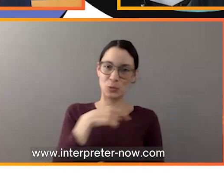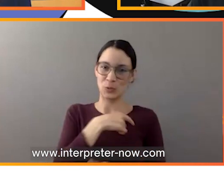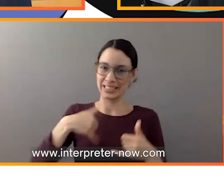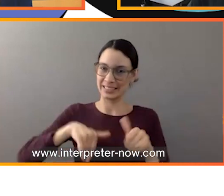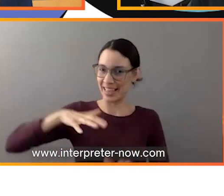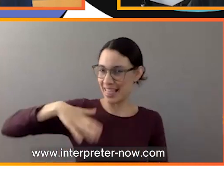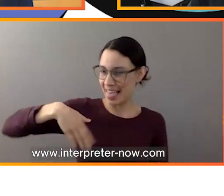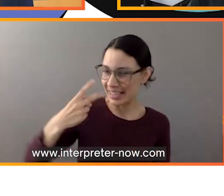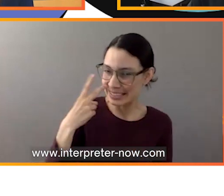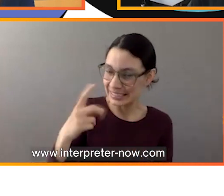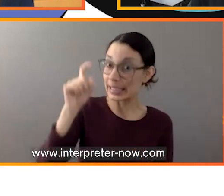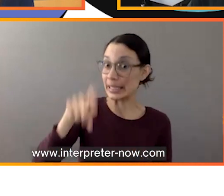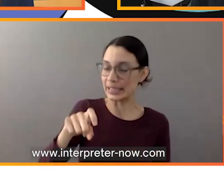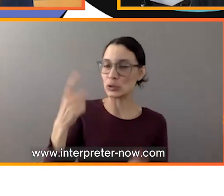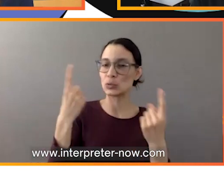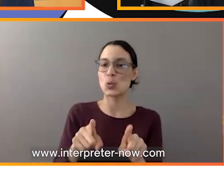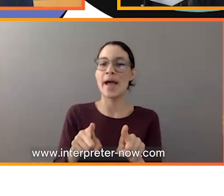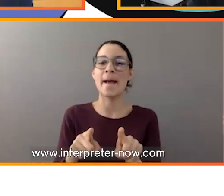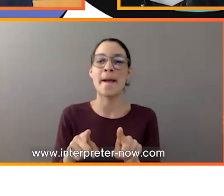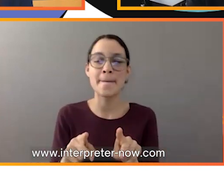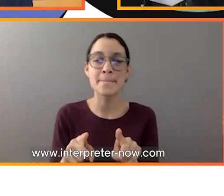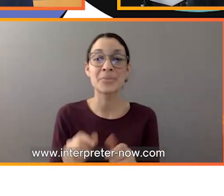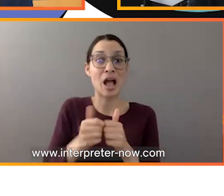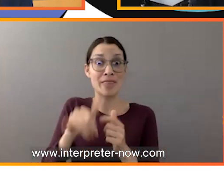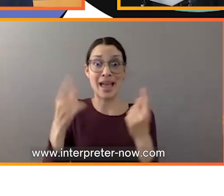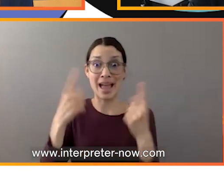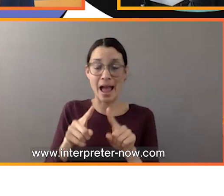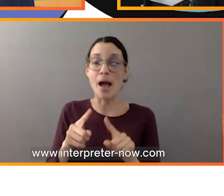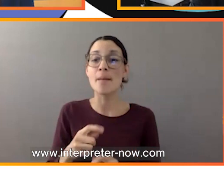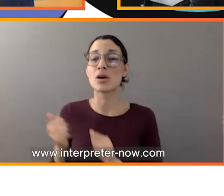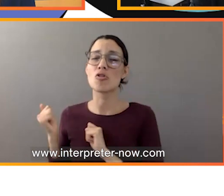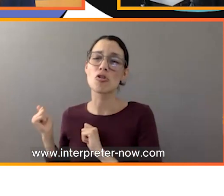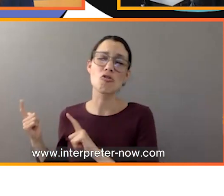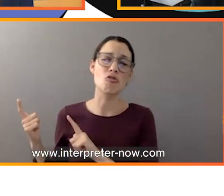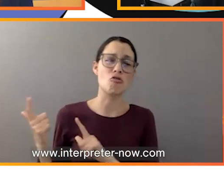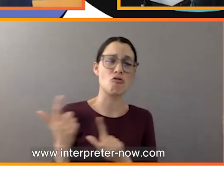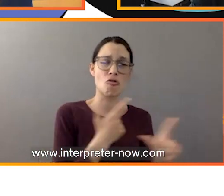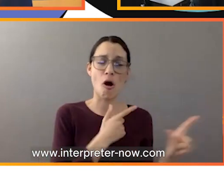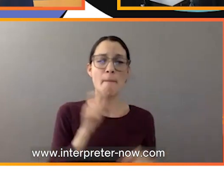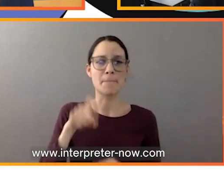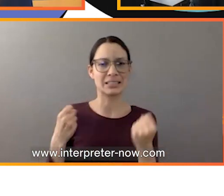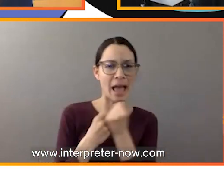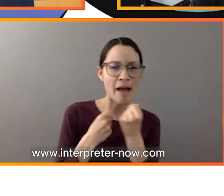Every single one of us says "Hey, are you looking at representation when we're doing layoffs?